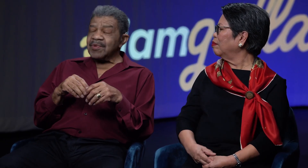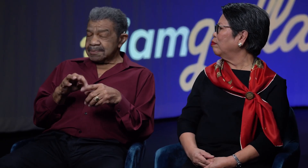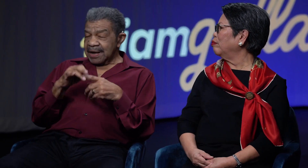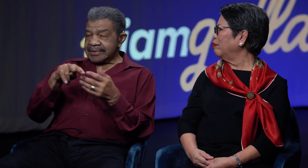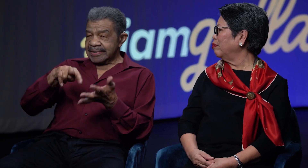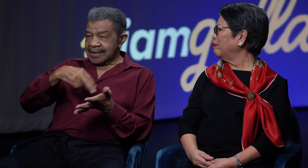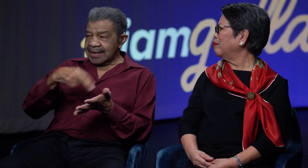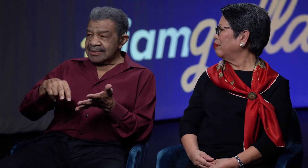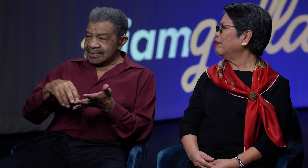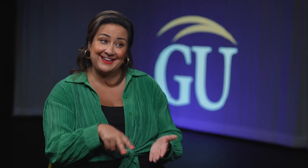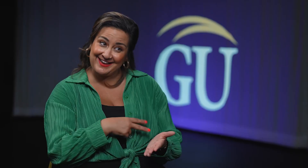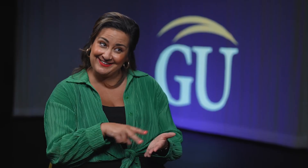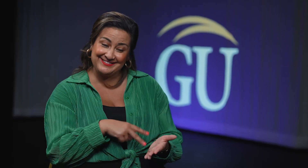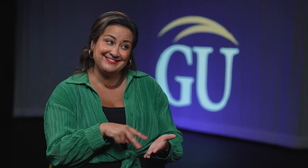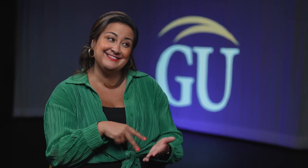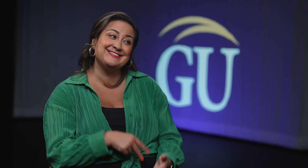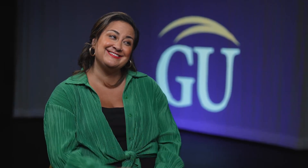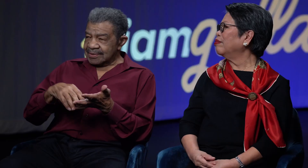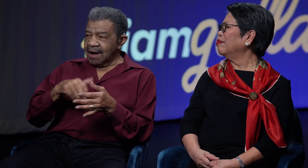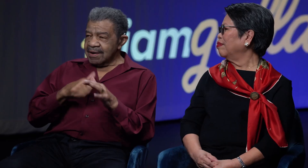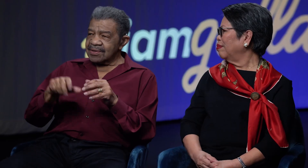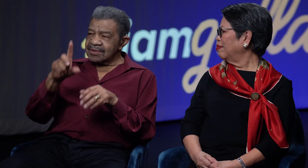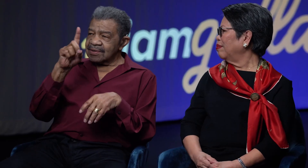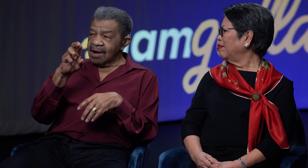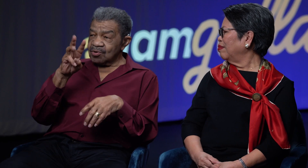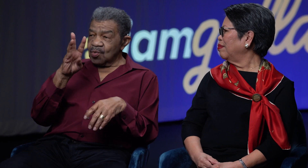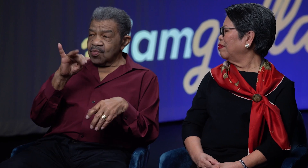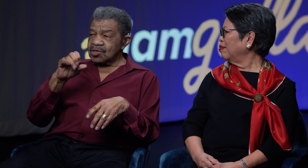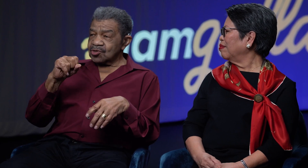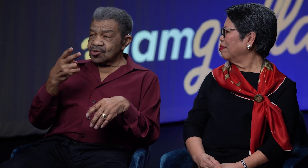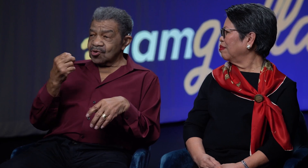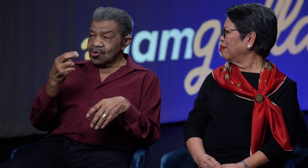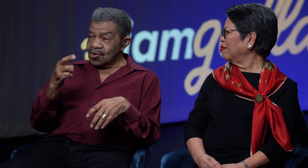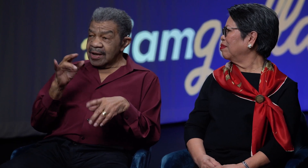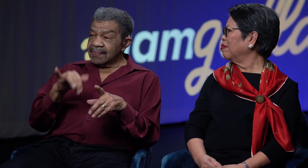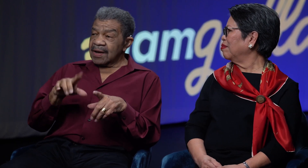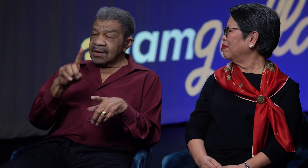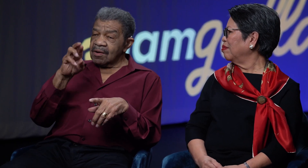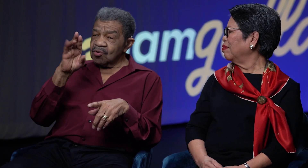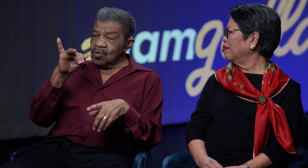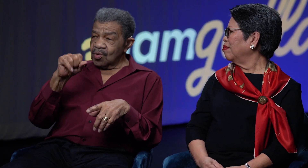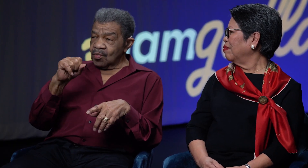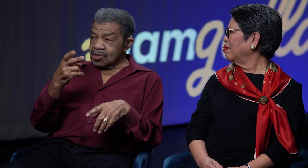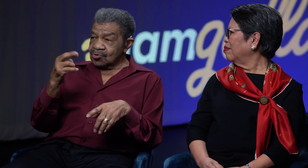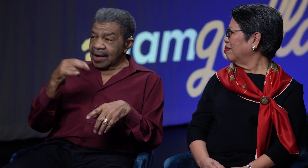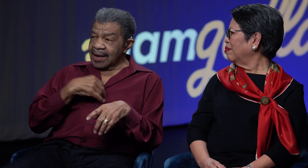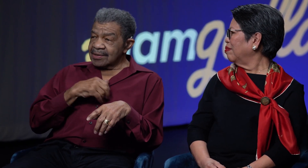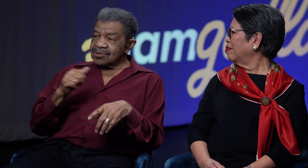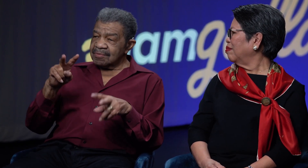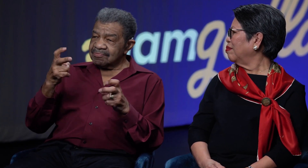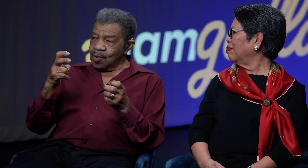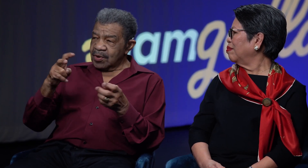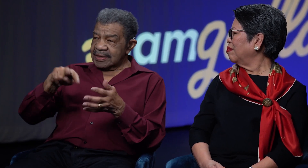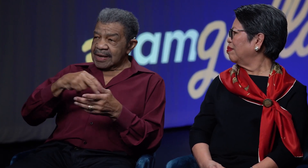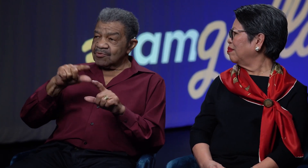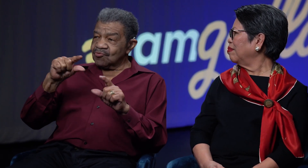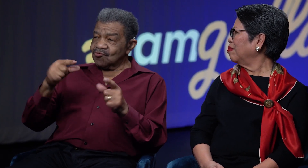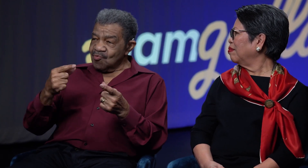I danced. Dance! Yes, under Dr. Wisher. Dr. Wisher had a “dance group”